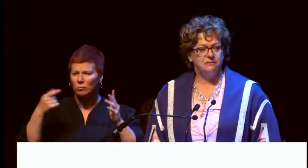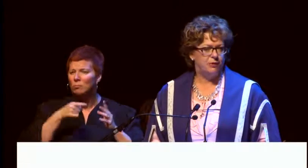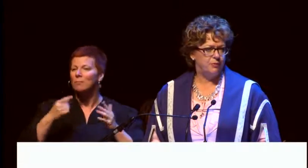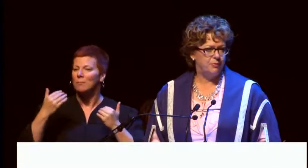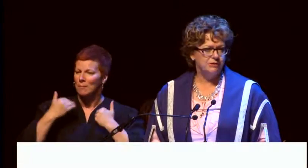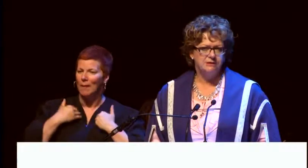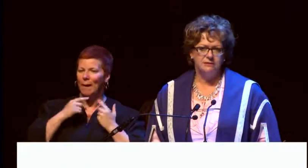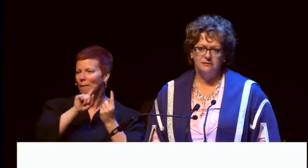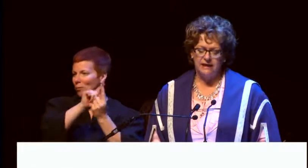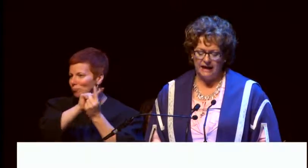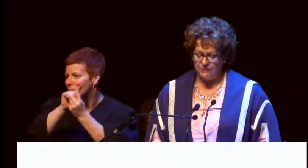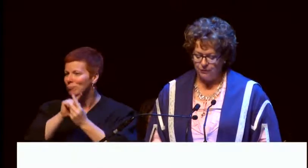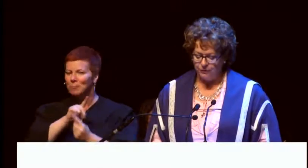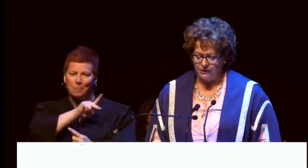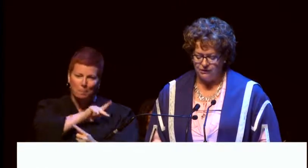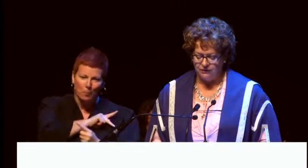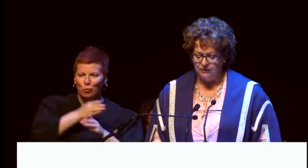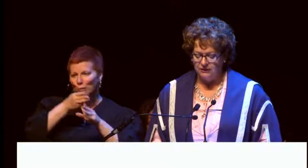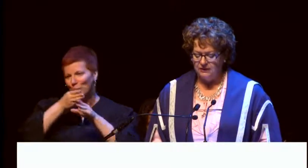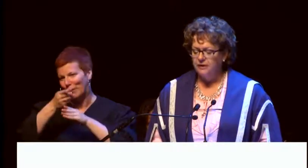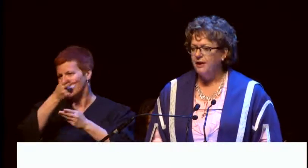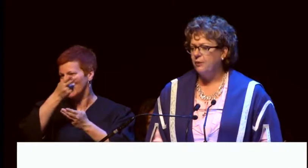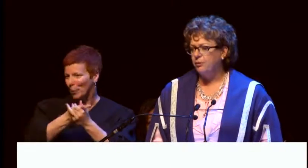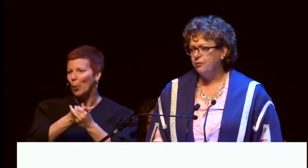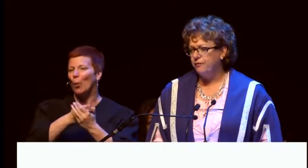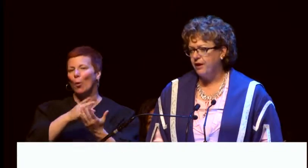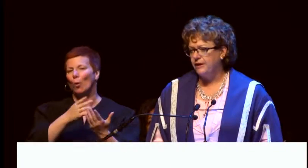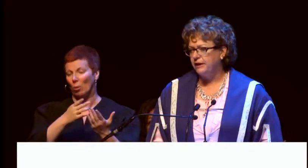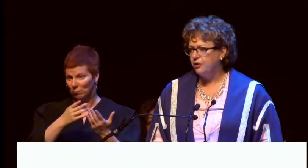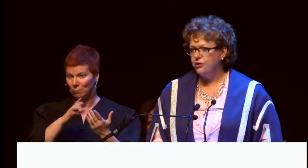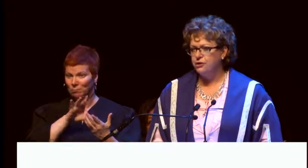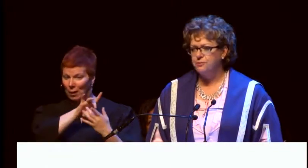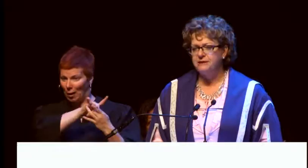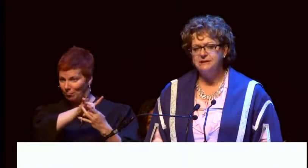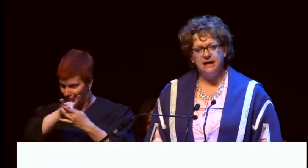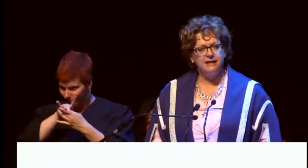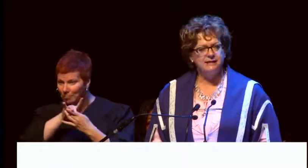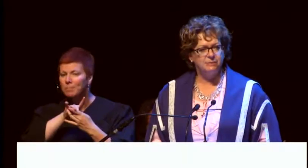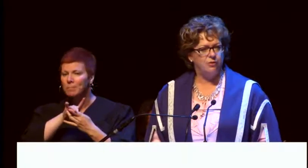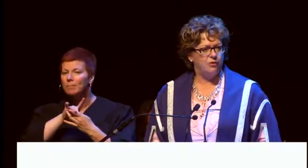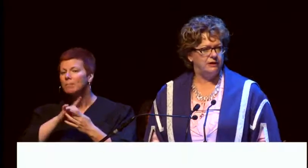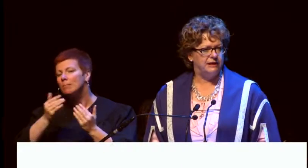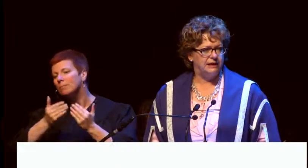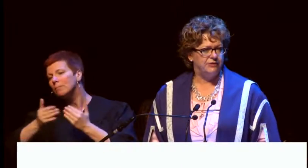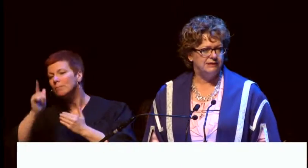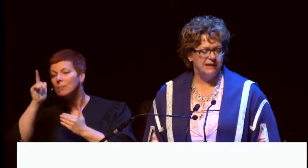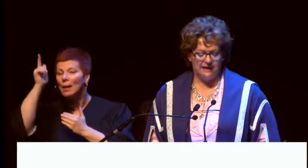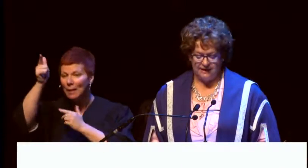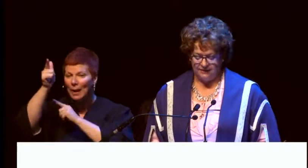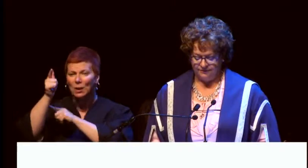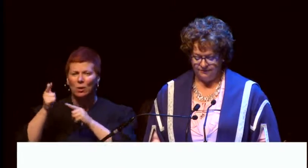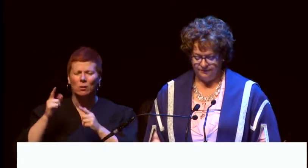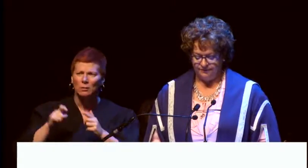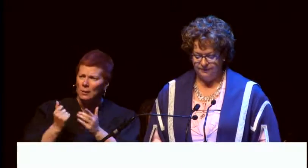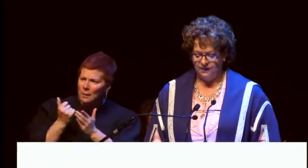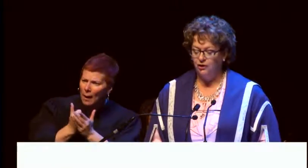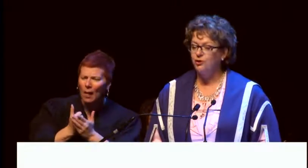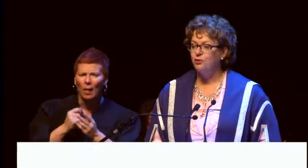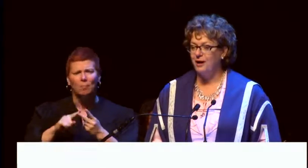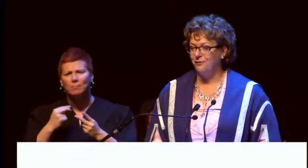BOTH PERSONAL AND PROFESSIONAL -- THAT WILL PROVIDE ENCOURAGEMENT AND SUPPORT IN THE YEARS AHEAD. LOOK AROUND.